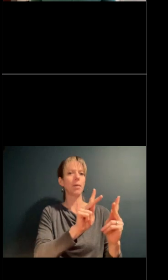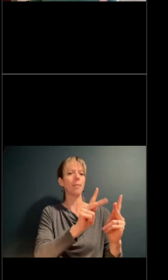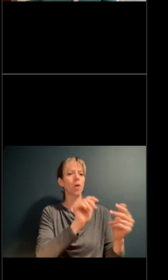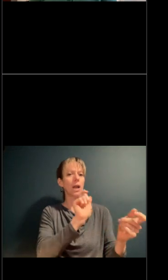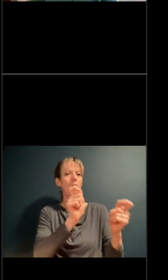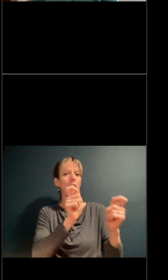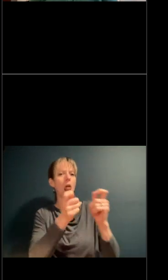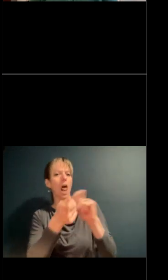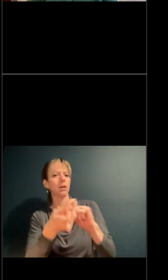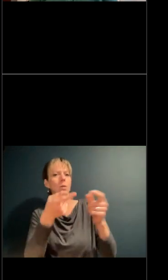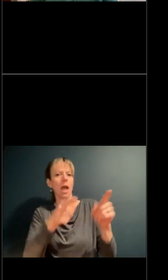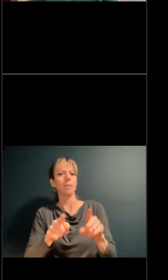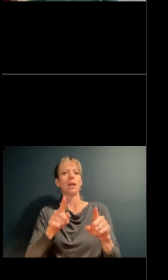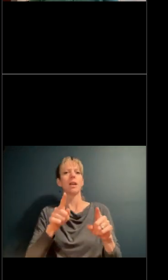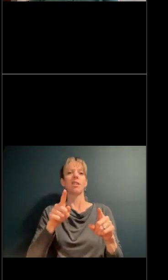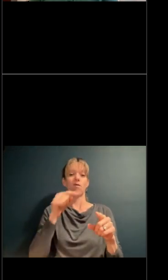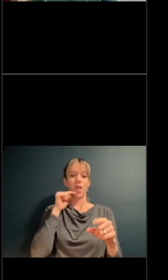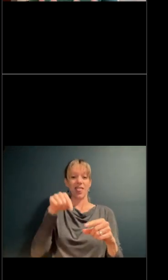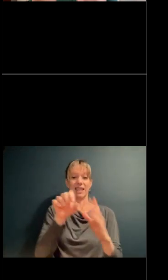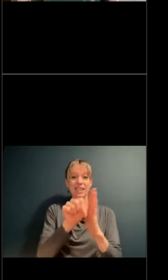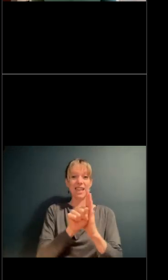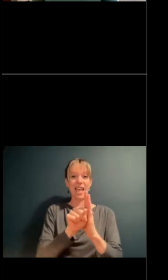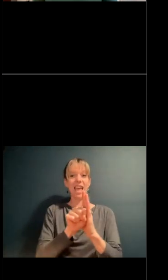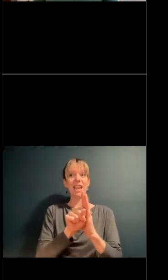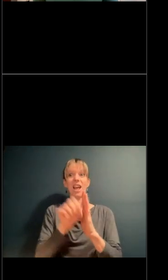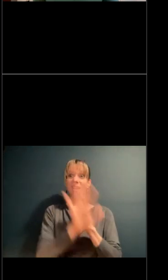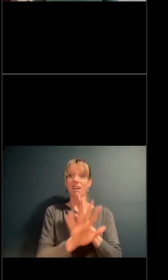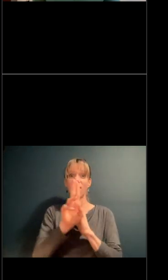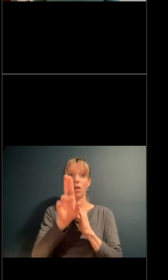our state and across the country. What I would love to do with our